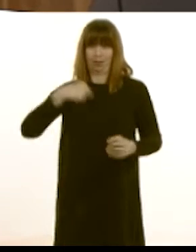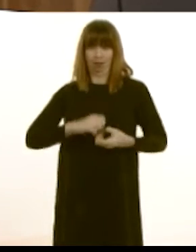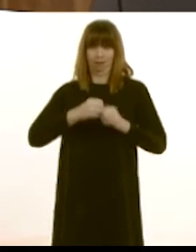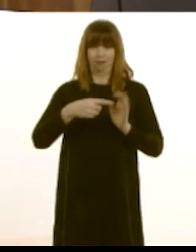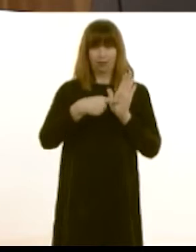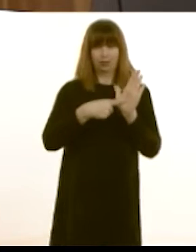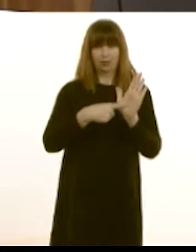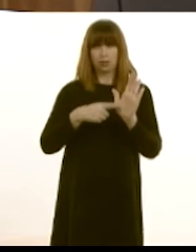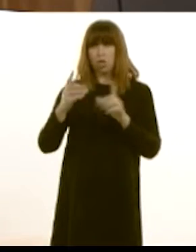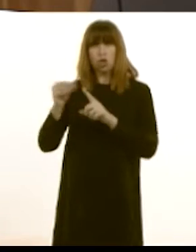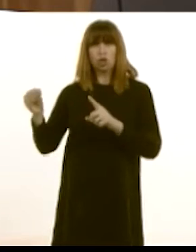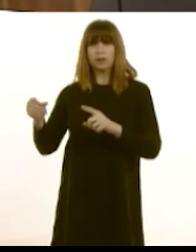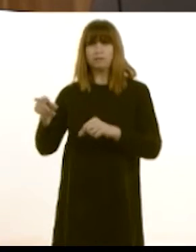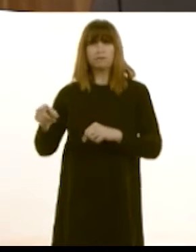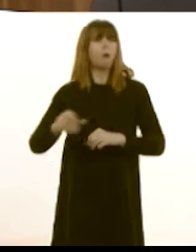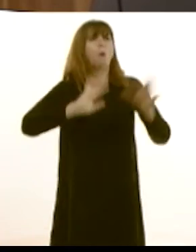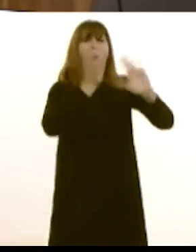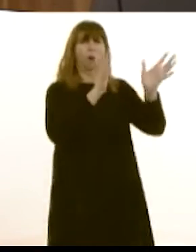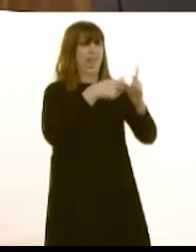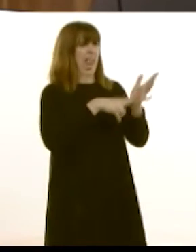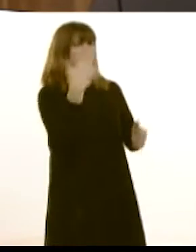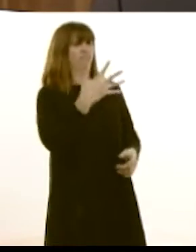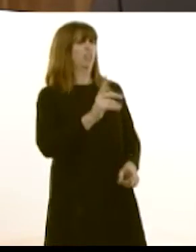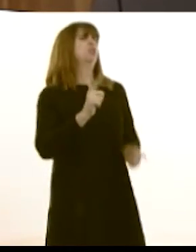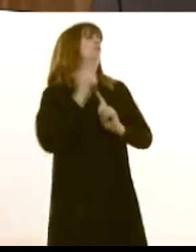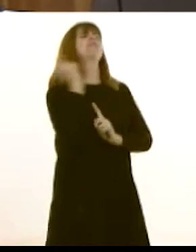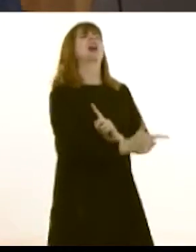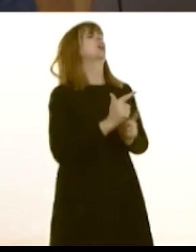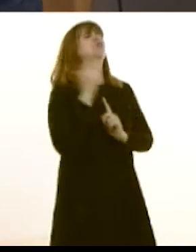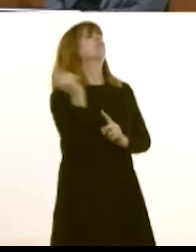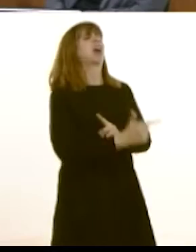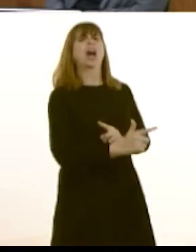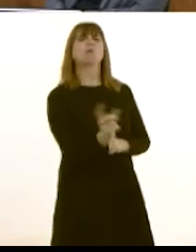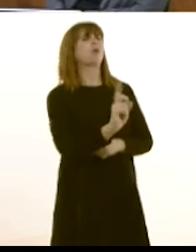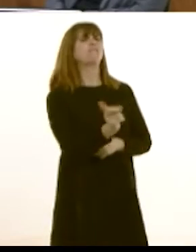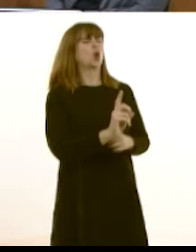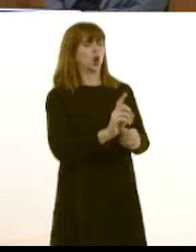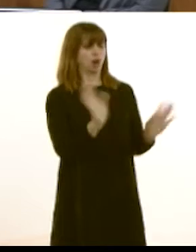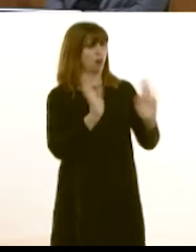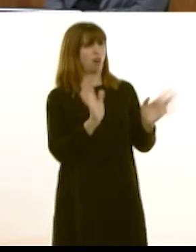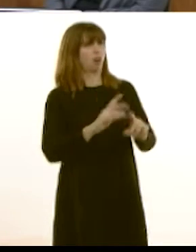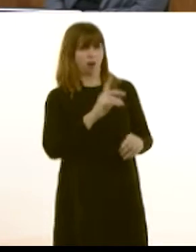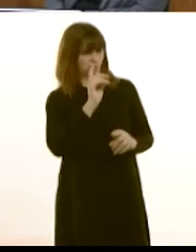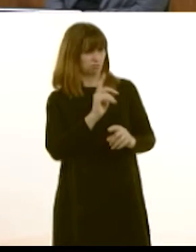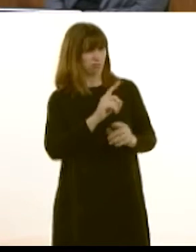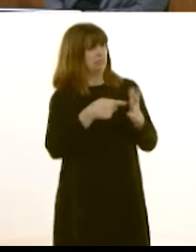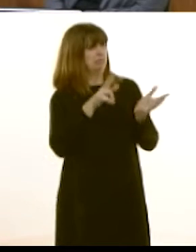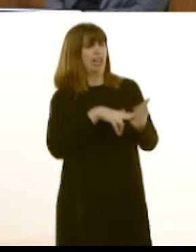Conservative benches opposed it, because they thought it was too extreme. How many times did I hear Conservative Members saying, ëWe canít have this policy where